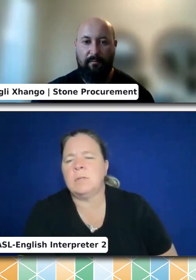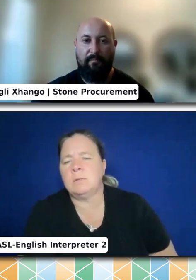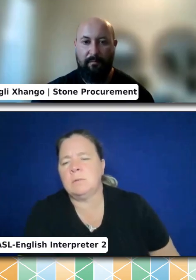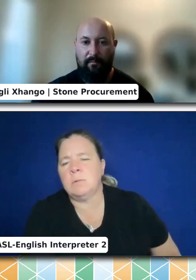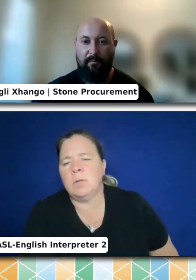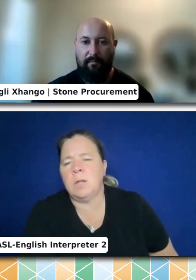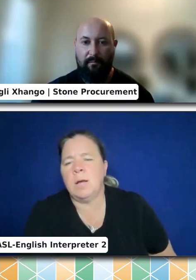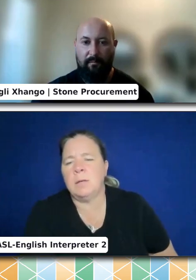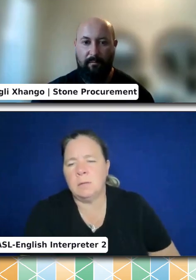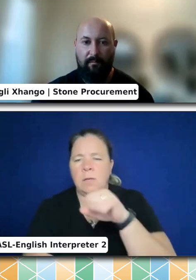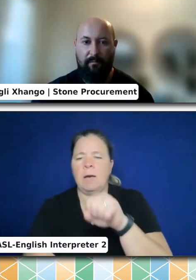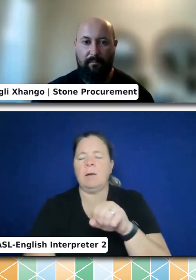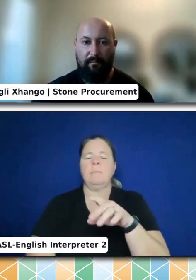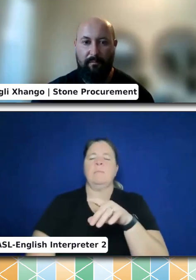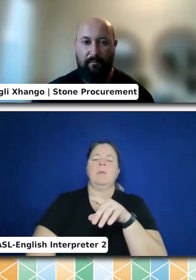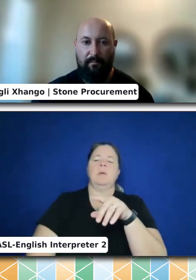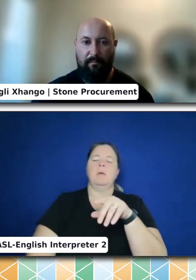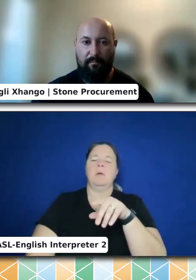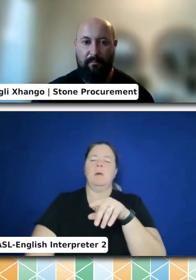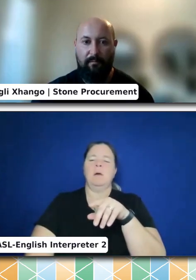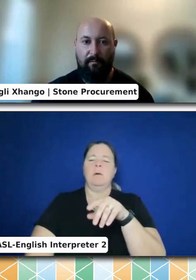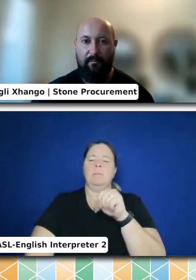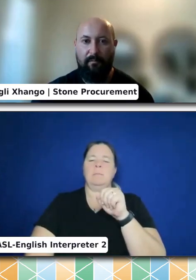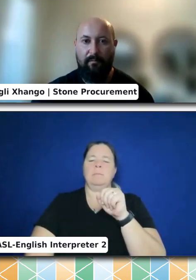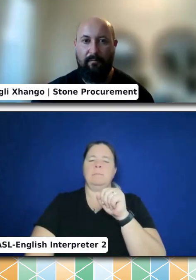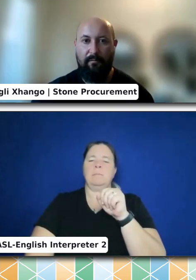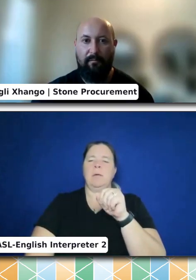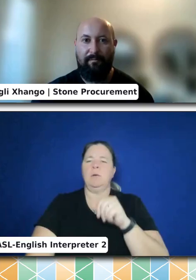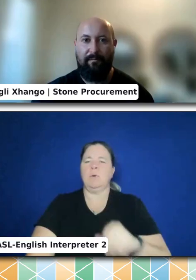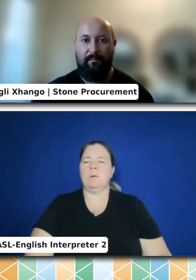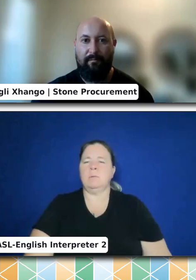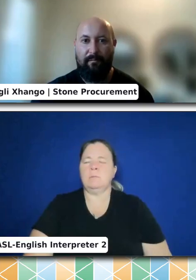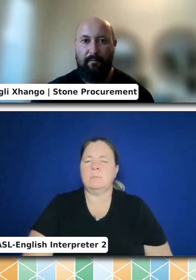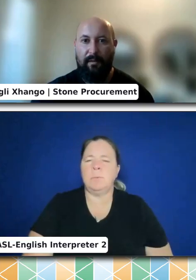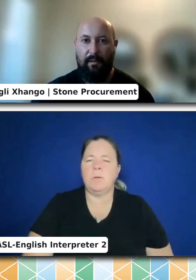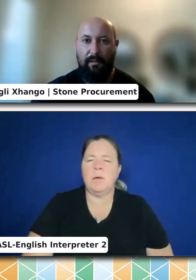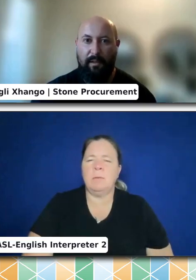To the client, yeah. Um, Igli, you want to respond to that?